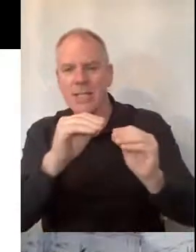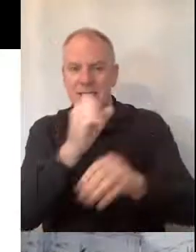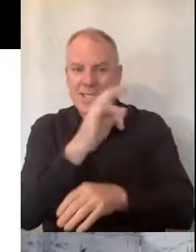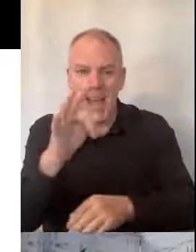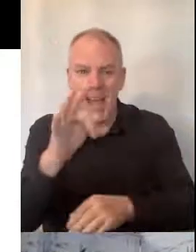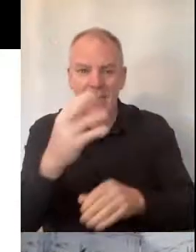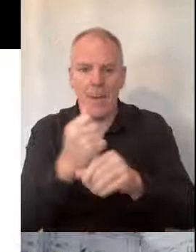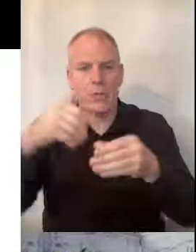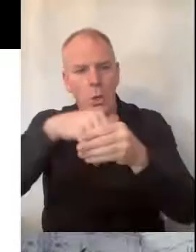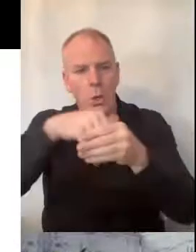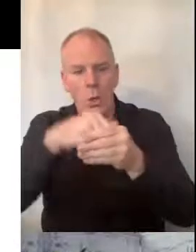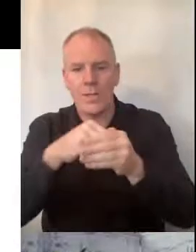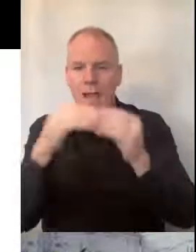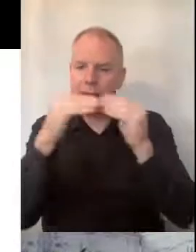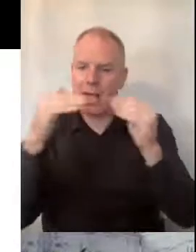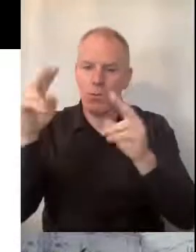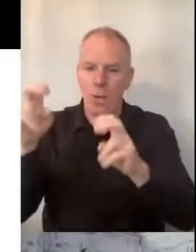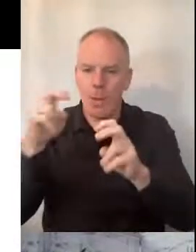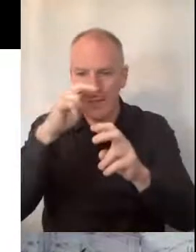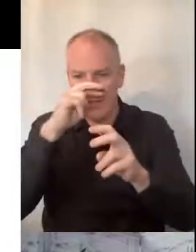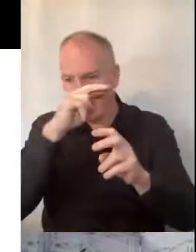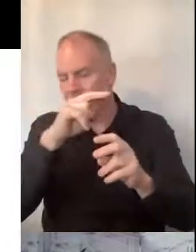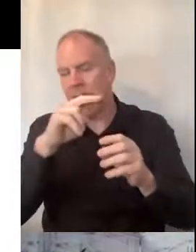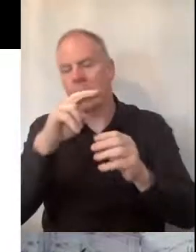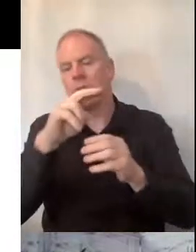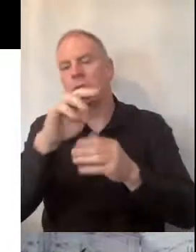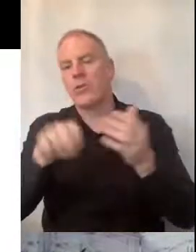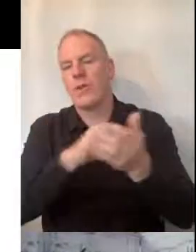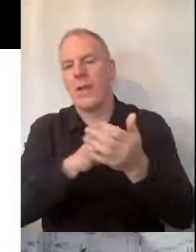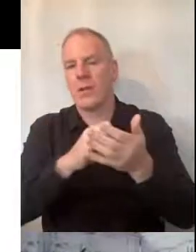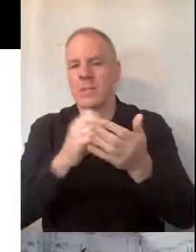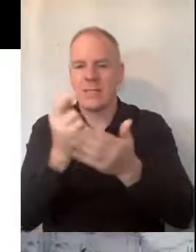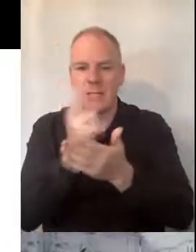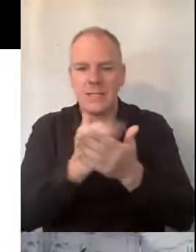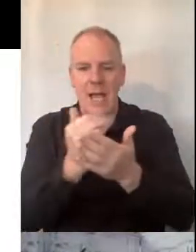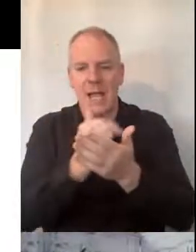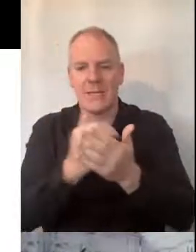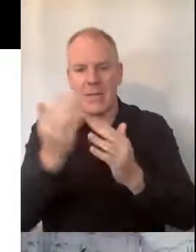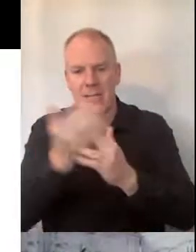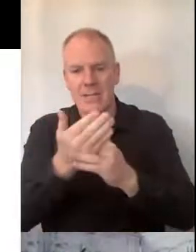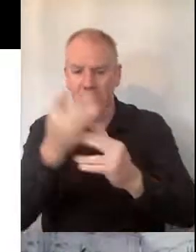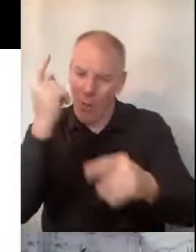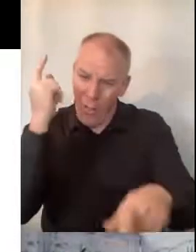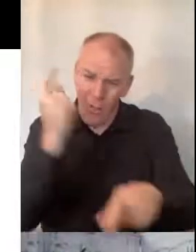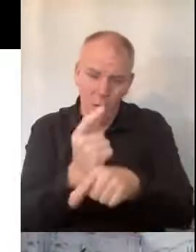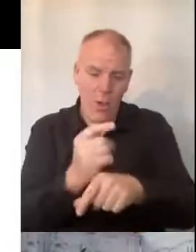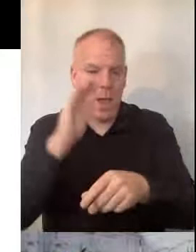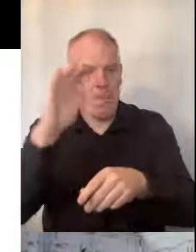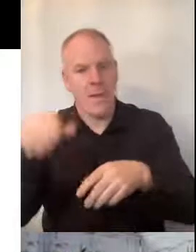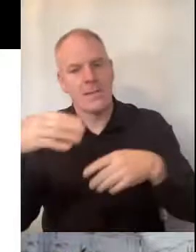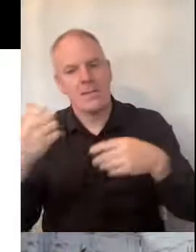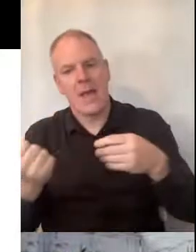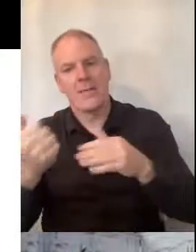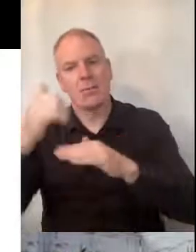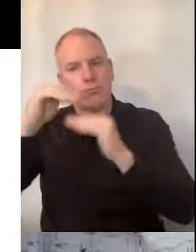and universal design for learning and accessibility. As I said, are explicitly called out there as important to try to minimize those barriers.